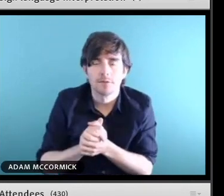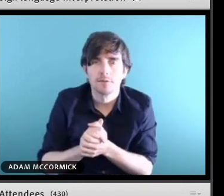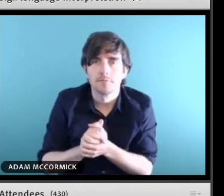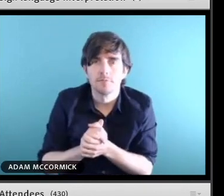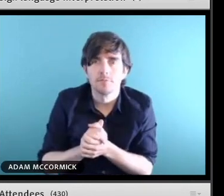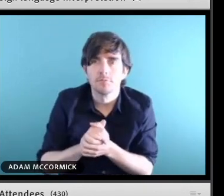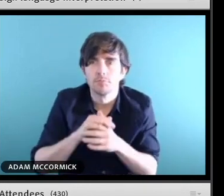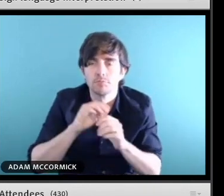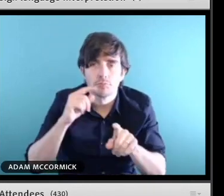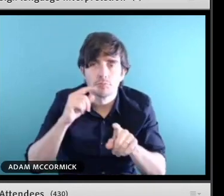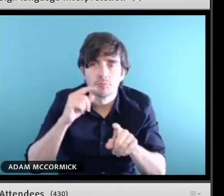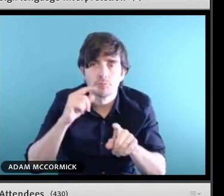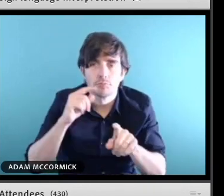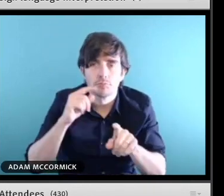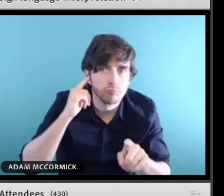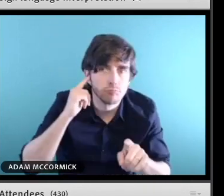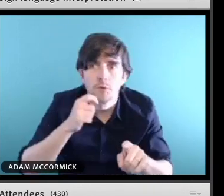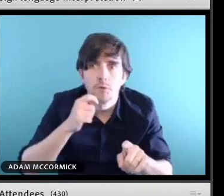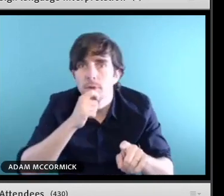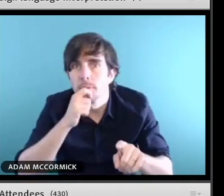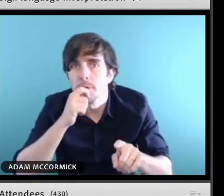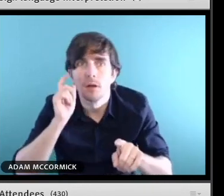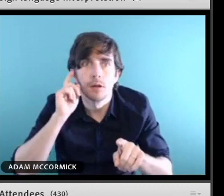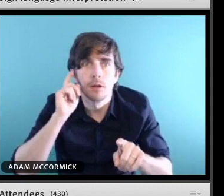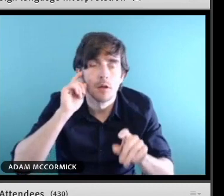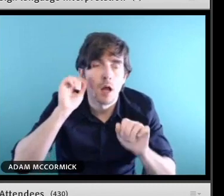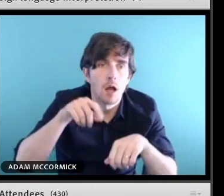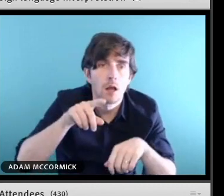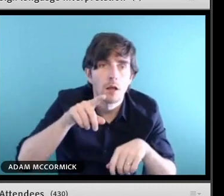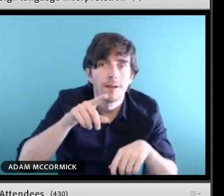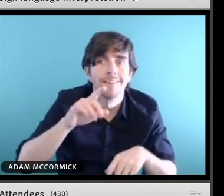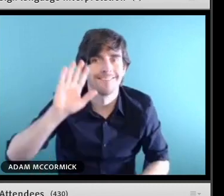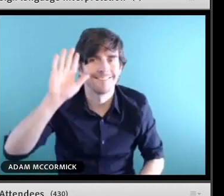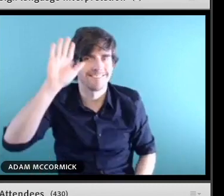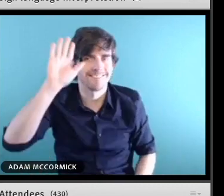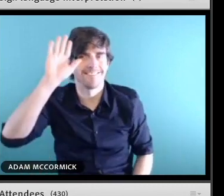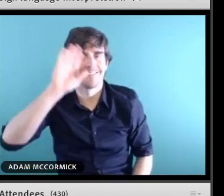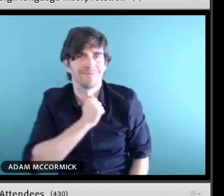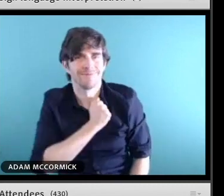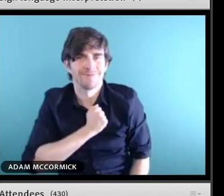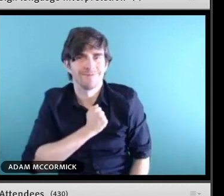Henry is working on unmuting himself, but in the mean time, it will be